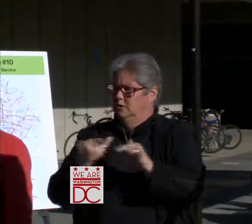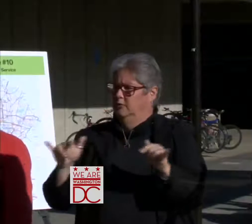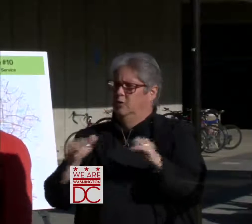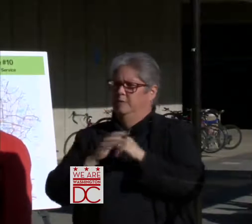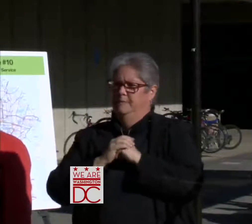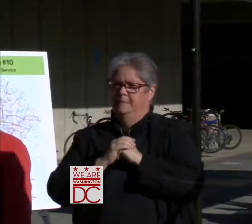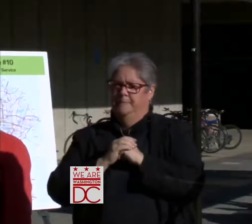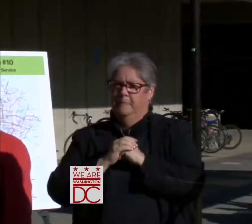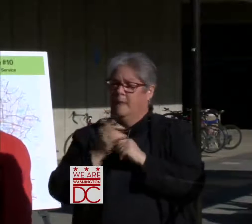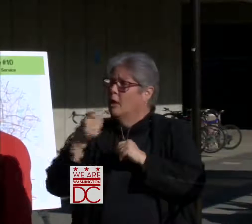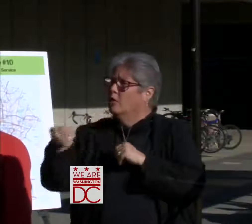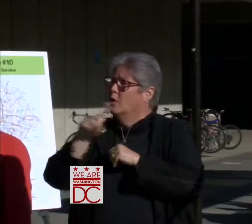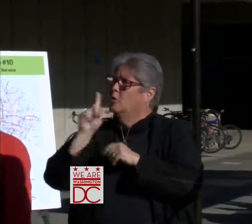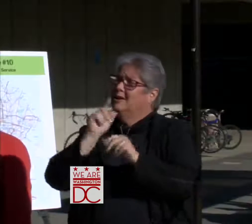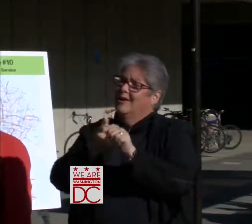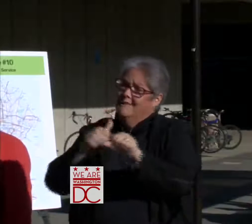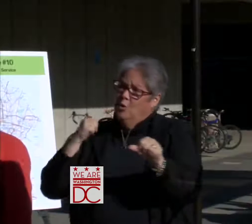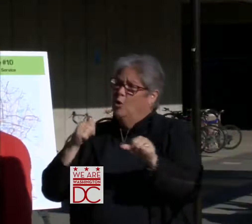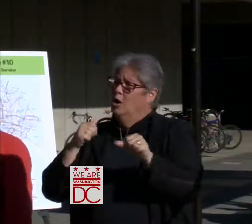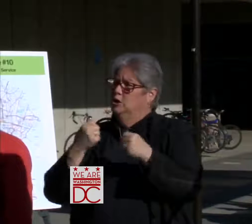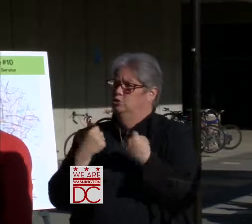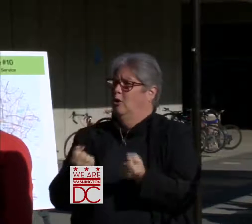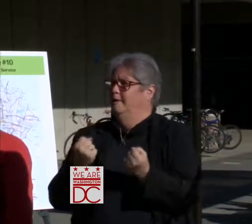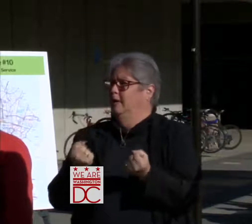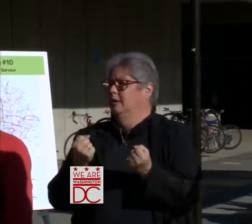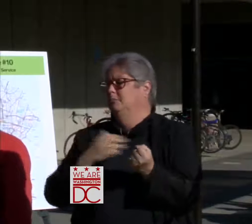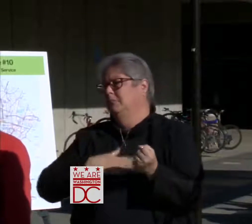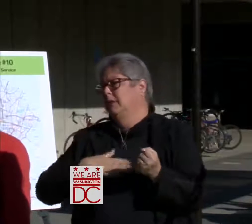FOR THOSE OF YOU WHO CAN AVOID THE ROADS, PLEASE DO.